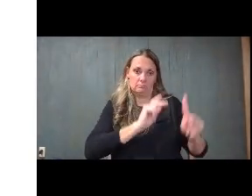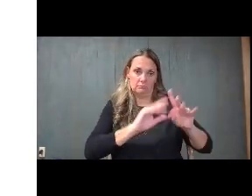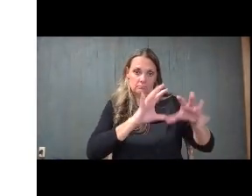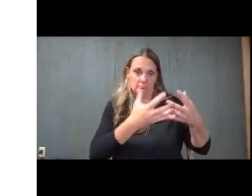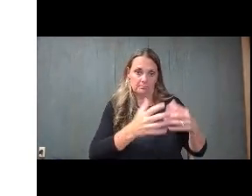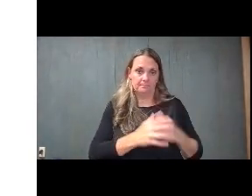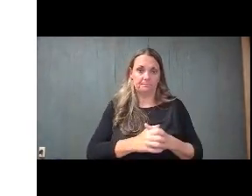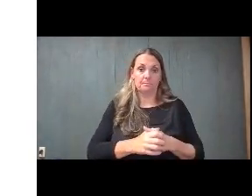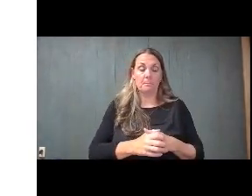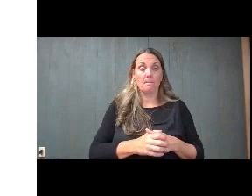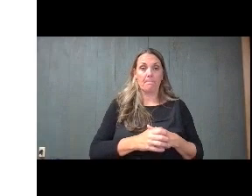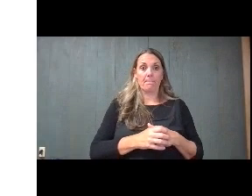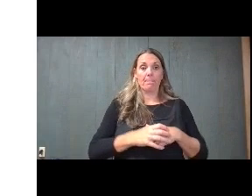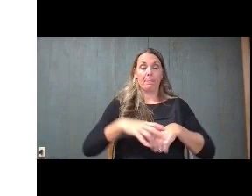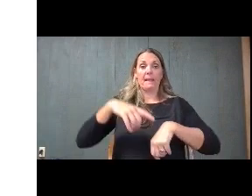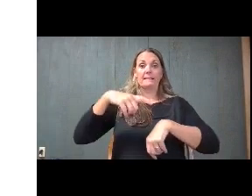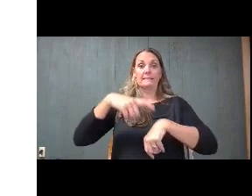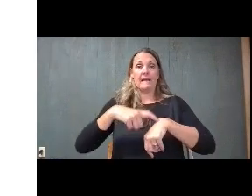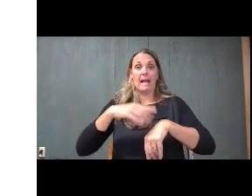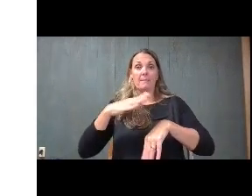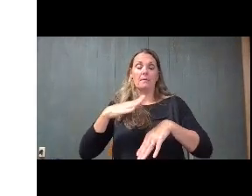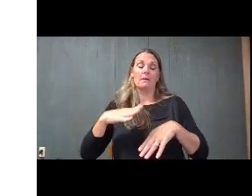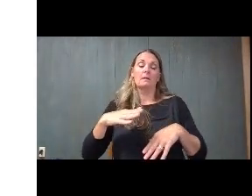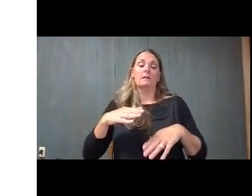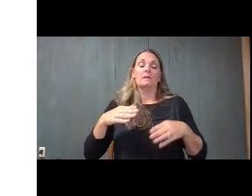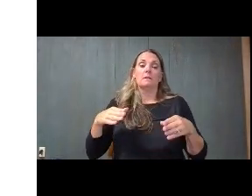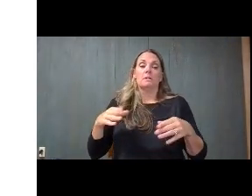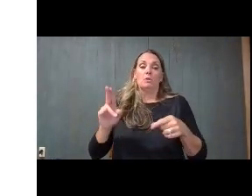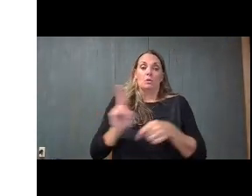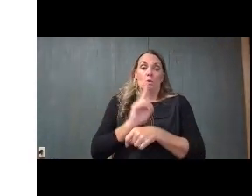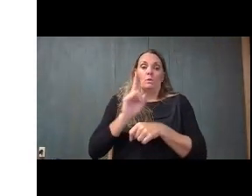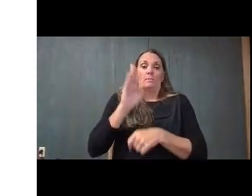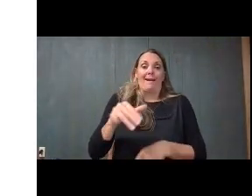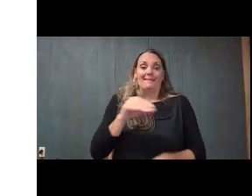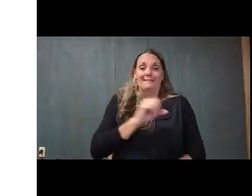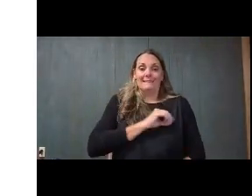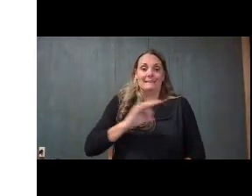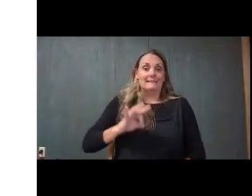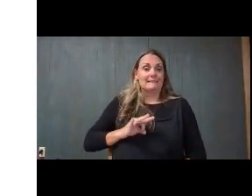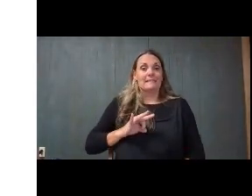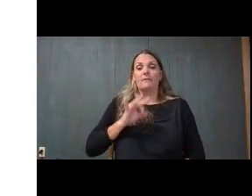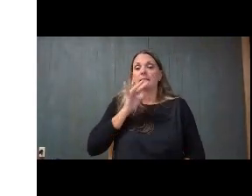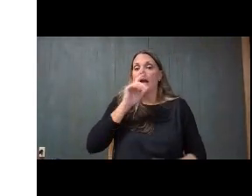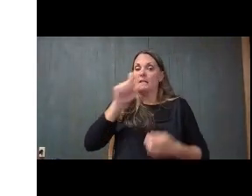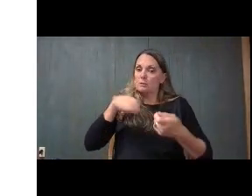time spent by staff on activities other than those specifically described under allowable